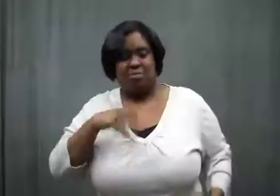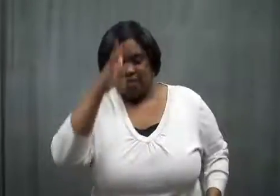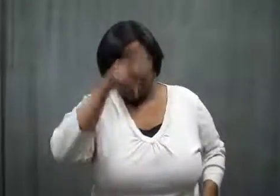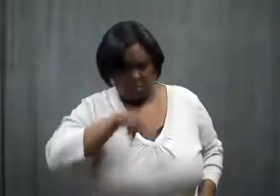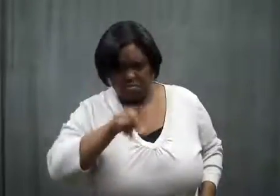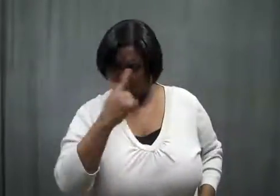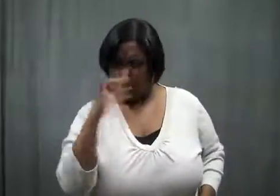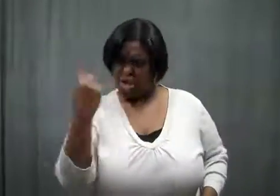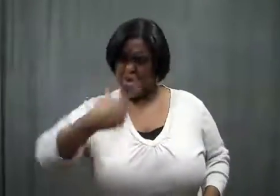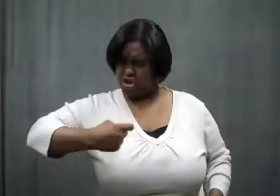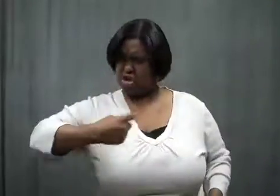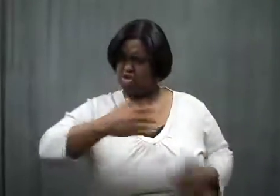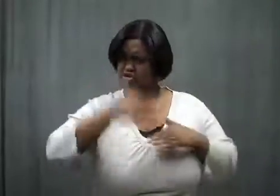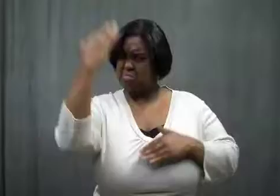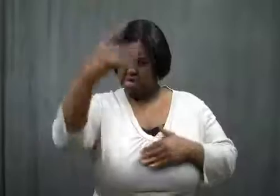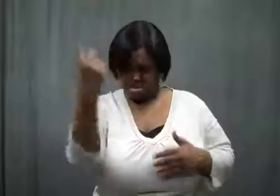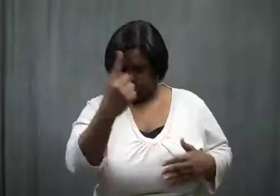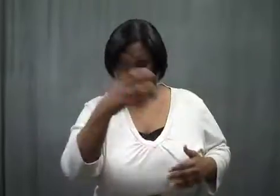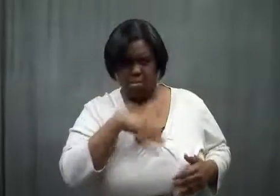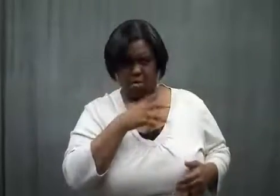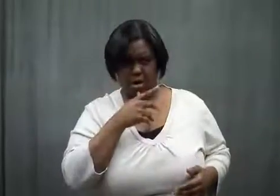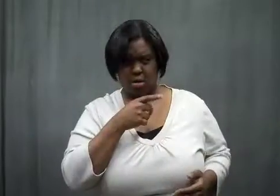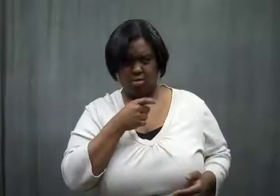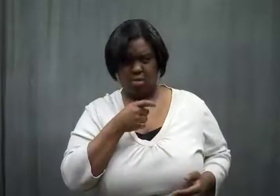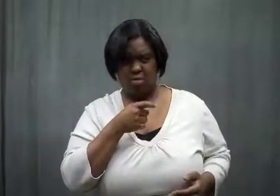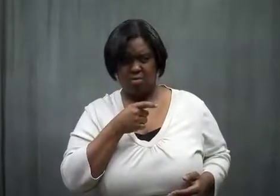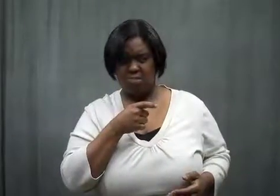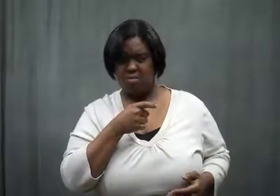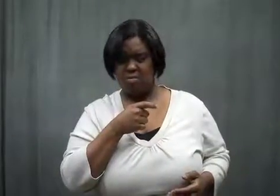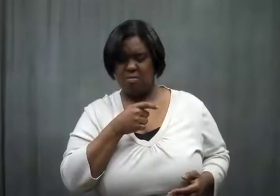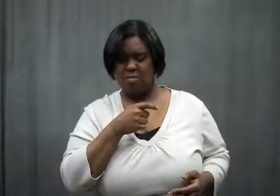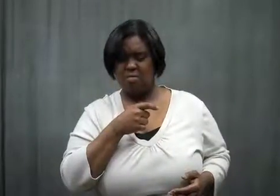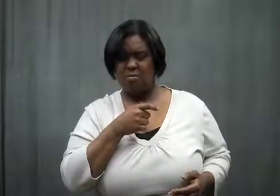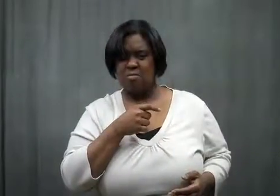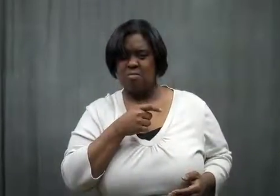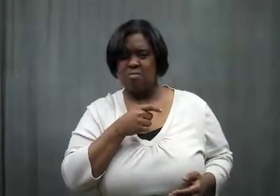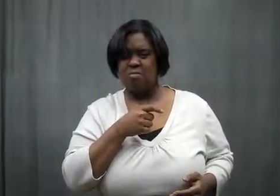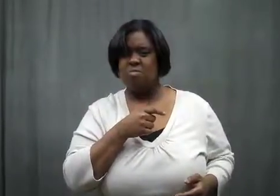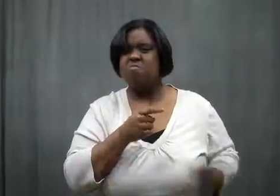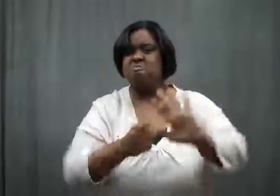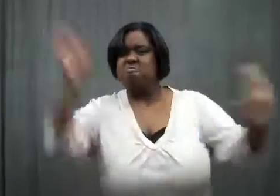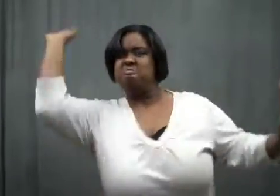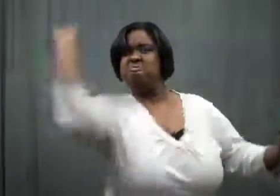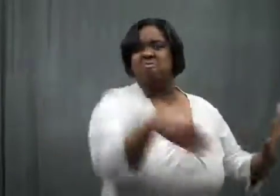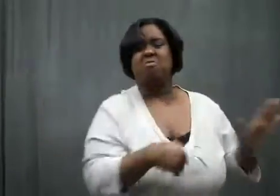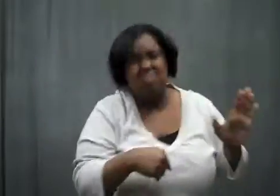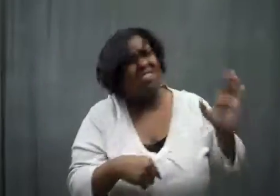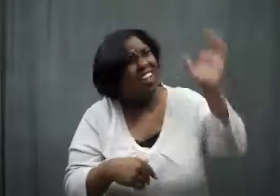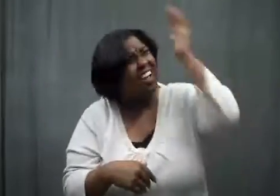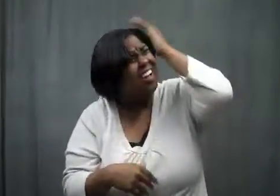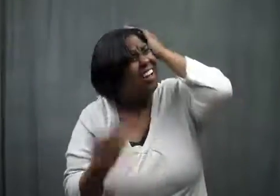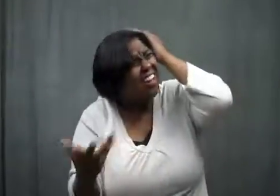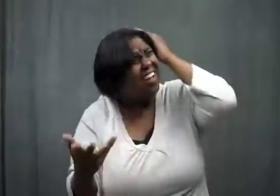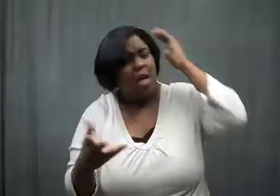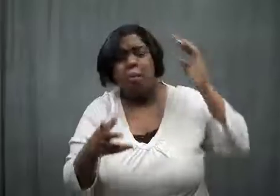He said, "Somebody's been drenching the cage." My mother popped me on the head. "Mom!"